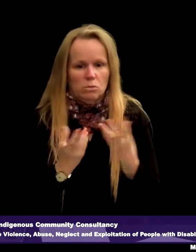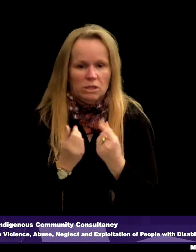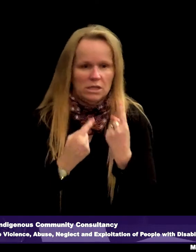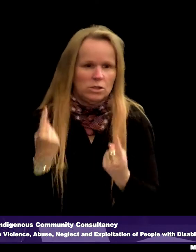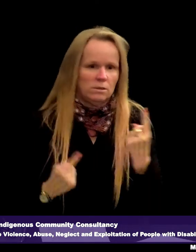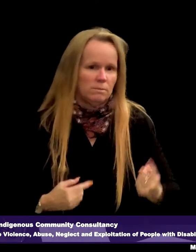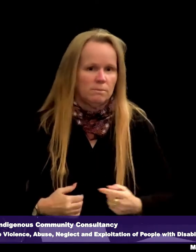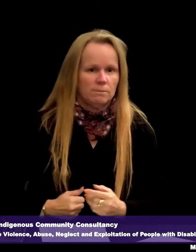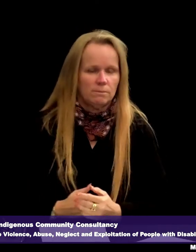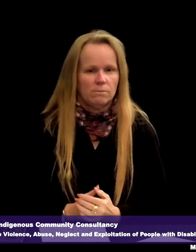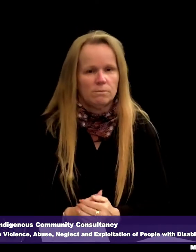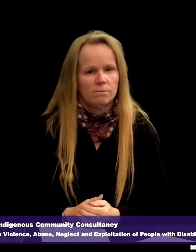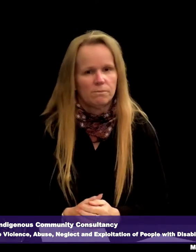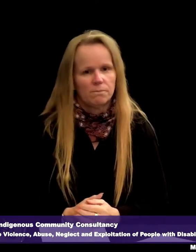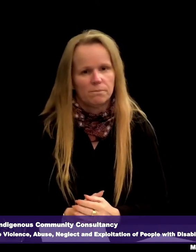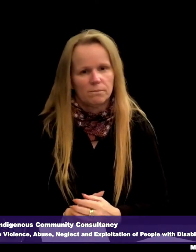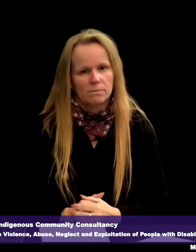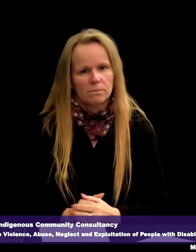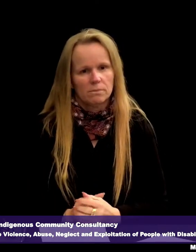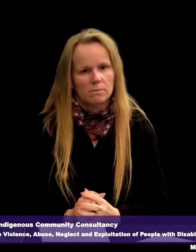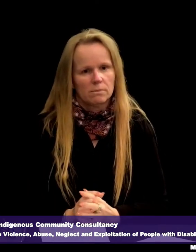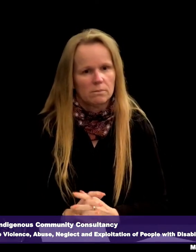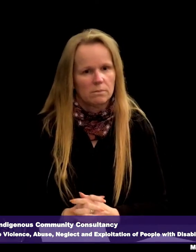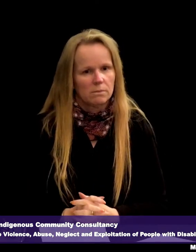And there are lots of cultural protocols about how one works in community with people